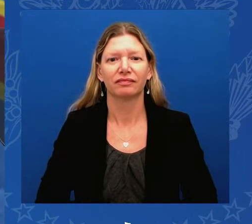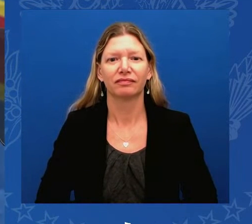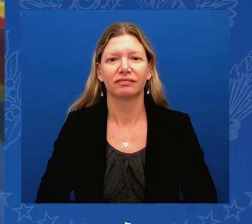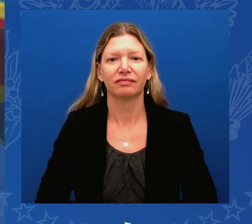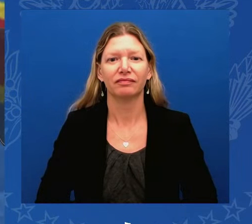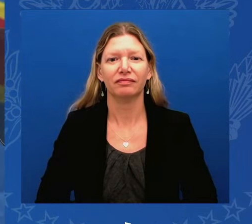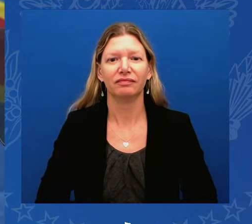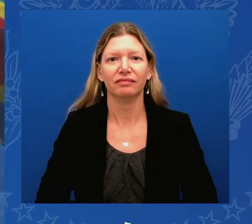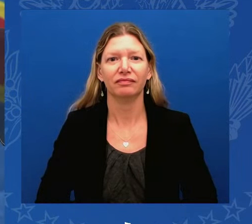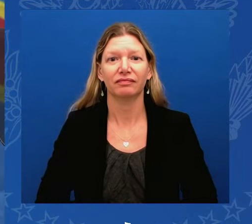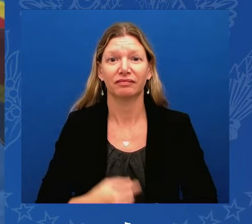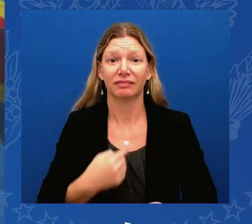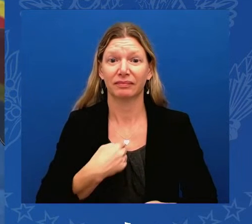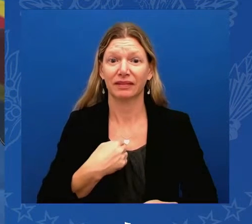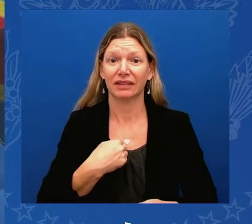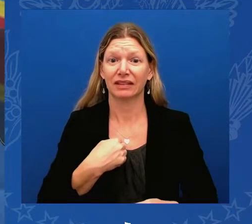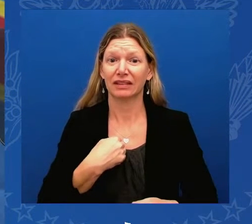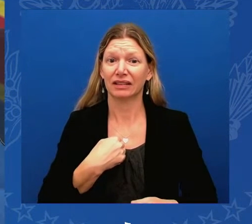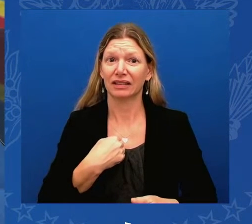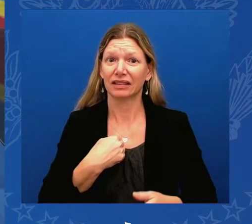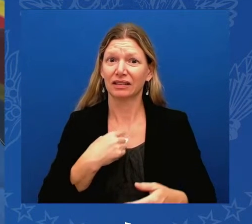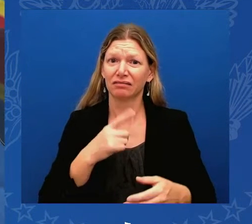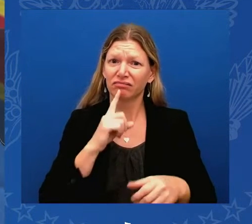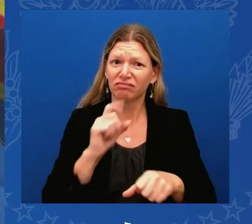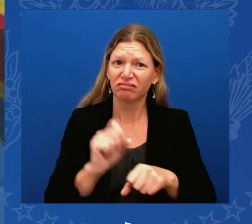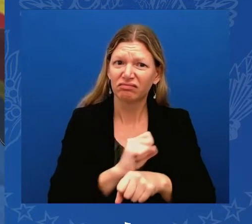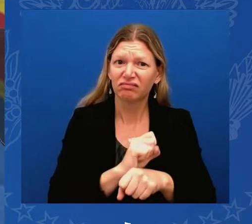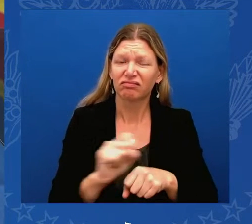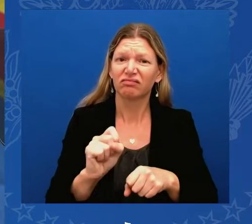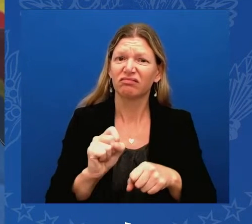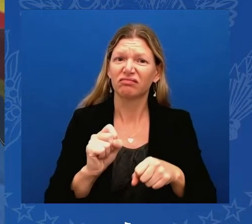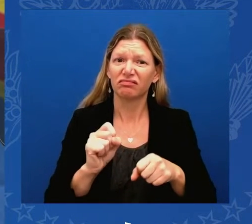to get your kids to school. It mattered. This mattered a lot.